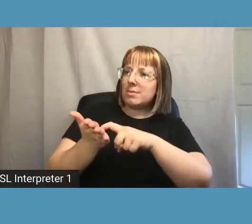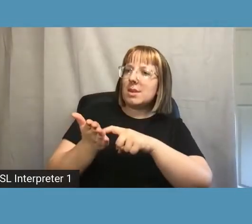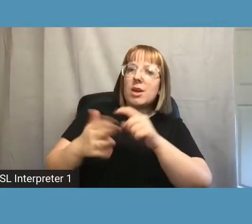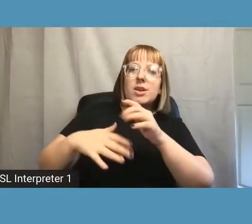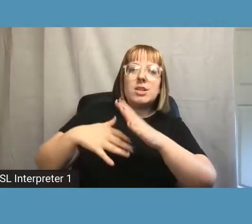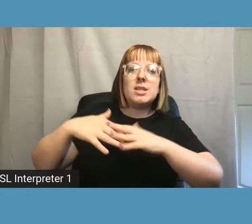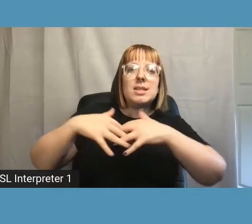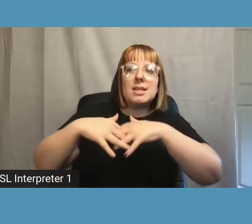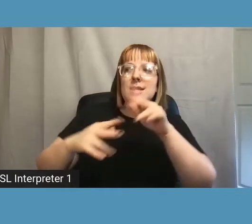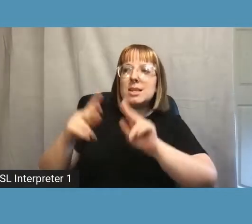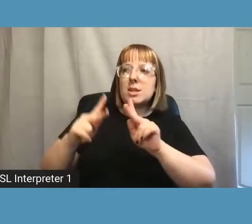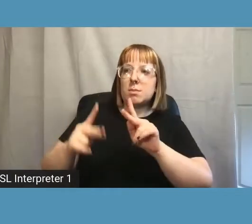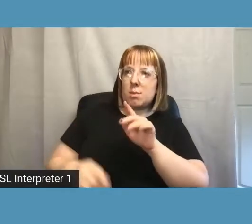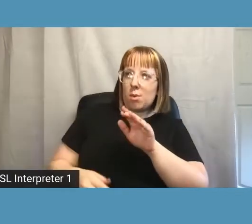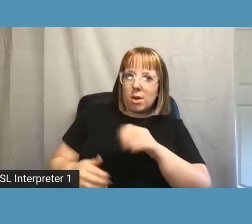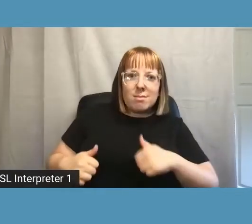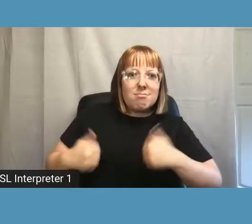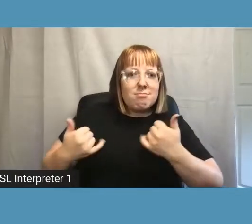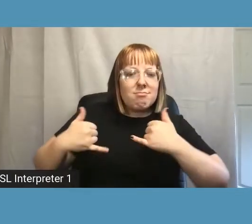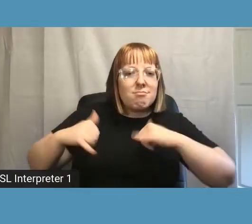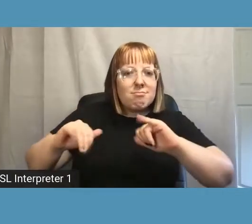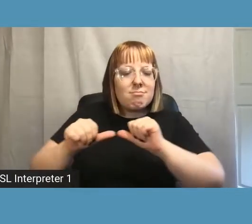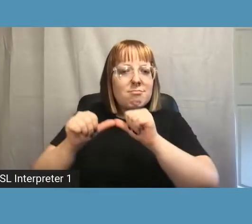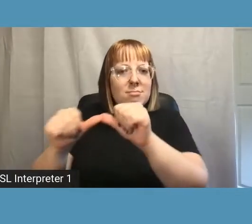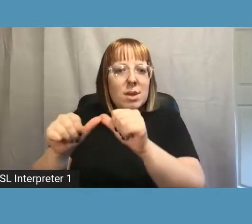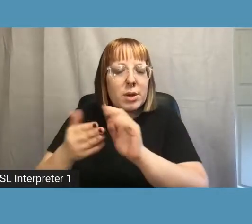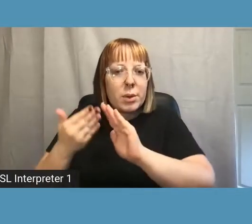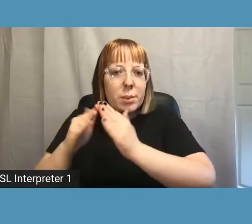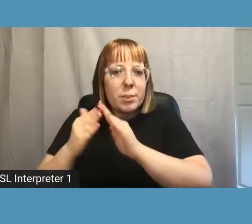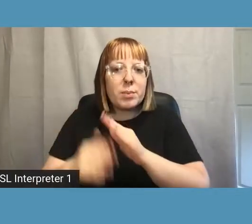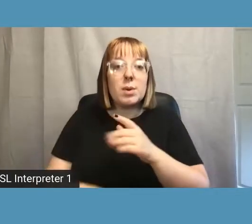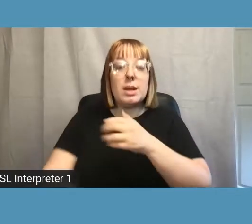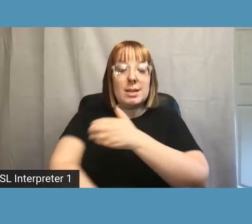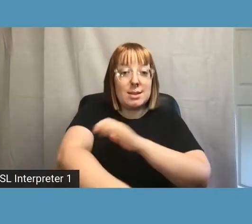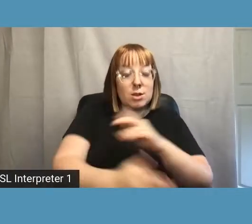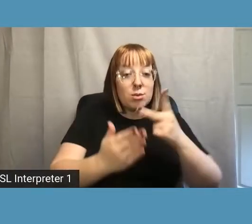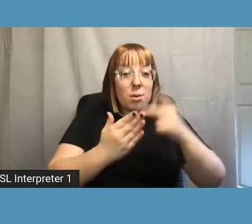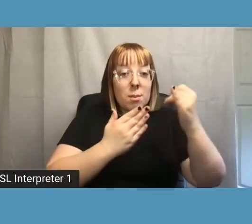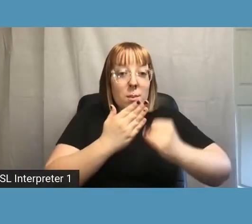we at the digital empowerment project recognize that our organizations and those of our members